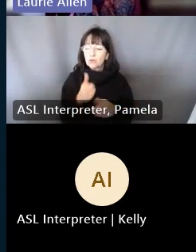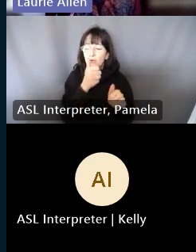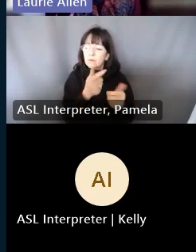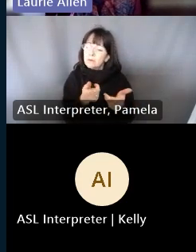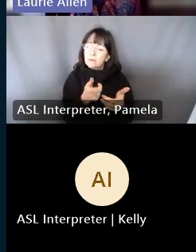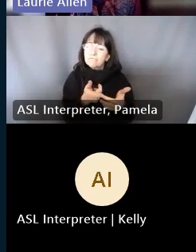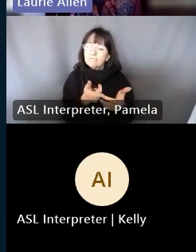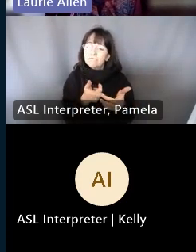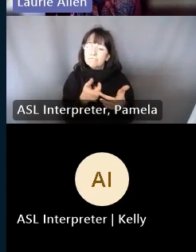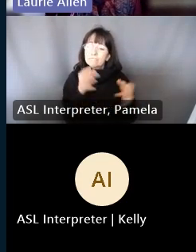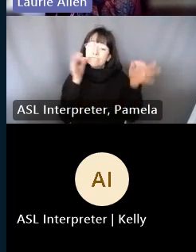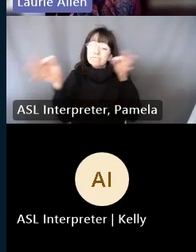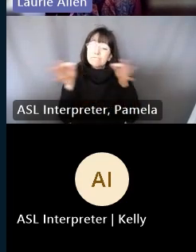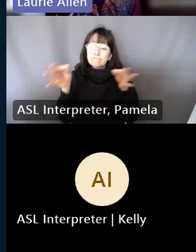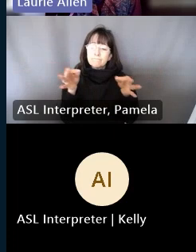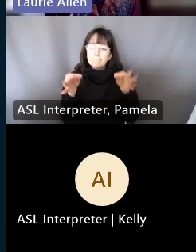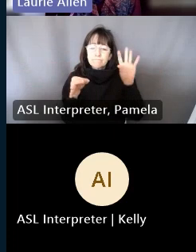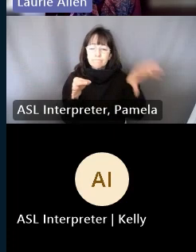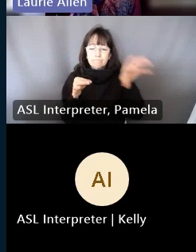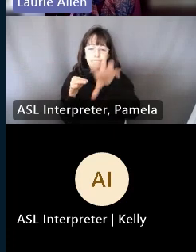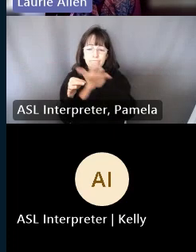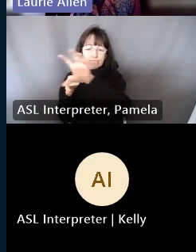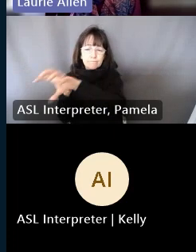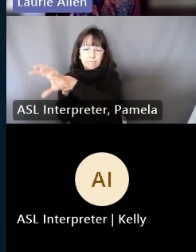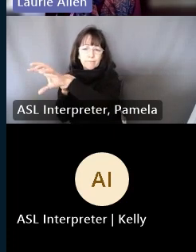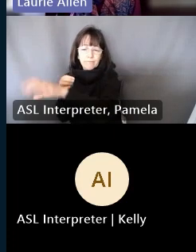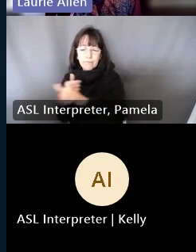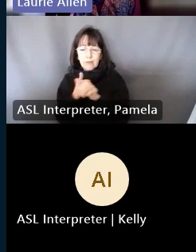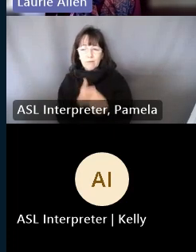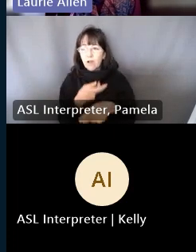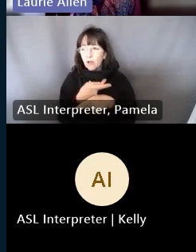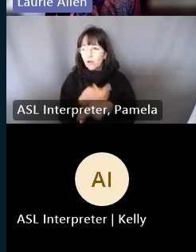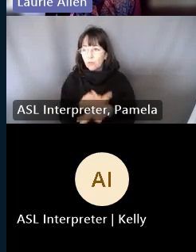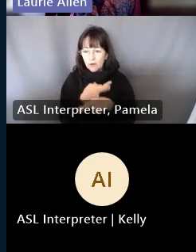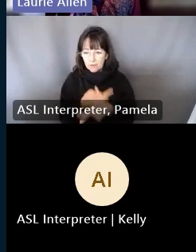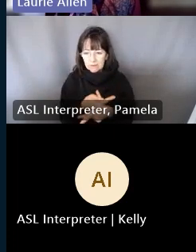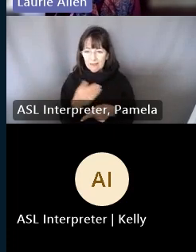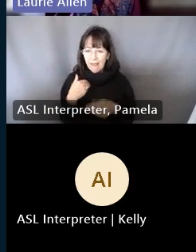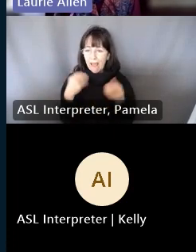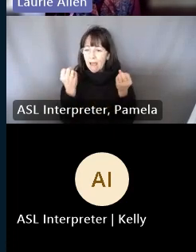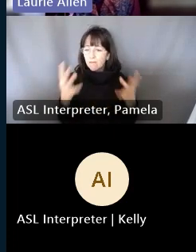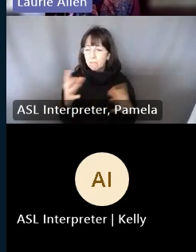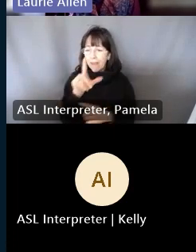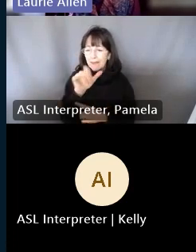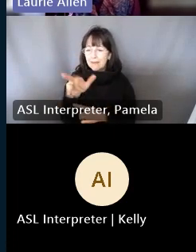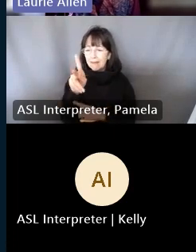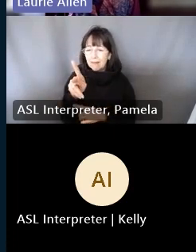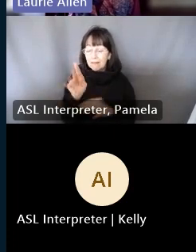some of the tools that are available. At the end of this deck, I've got lots of links for you to go discover more on your own.